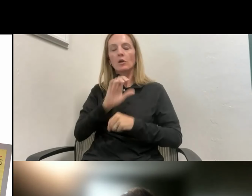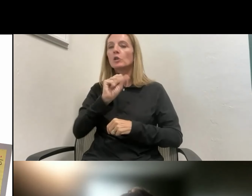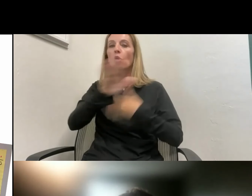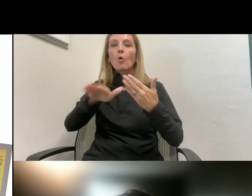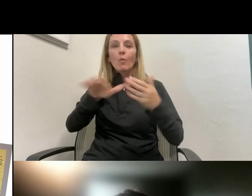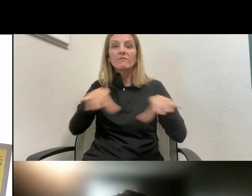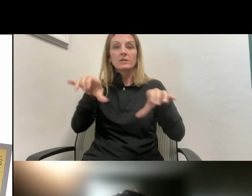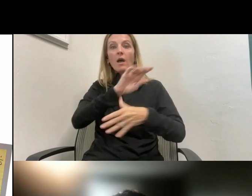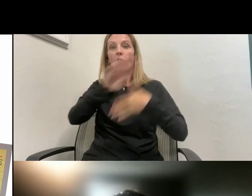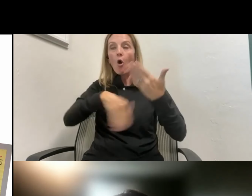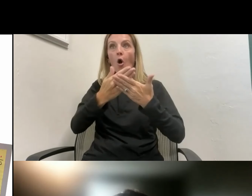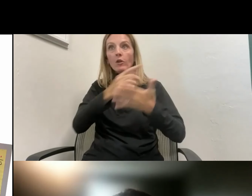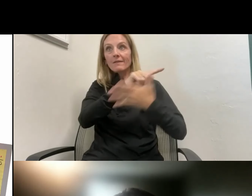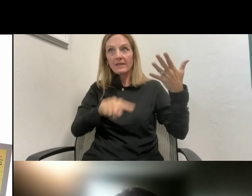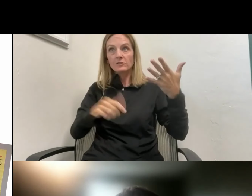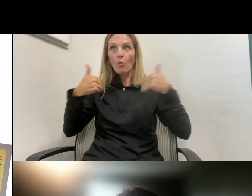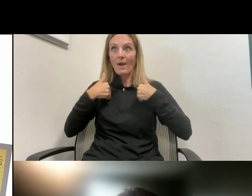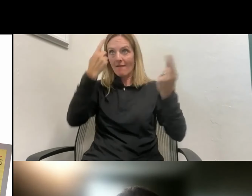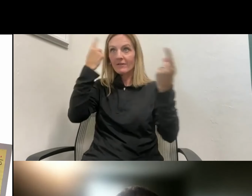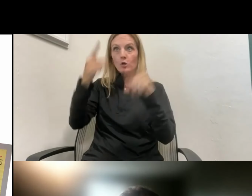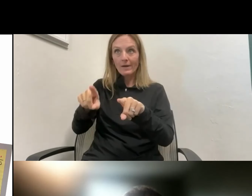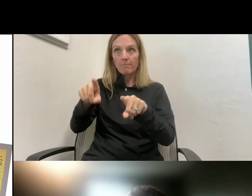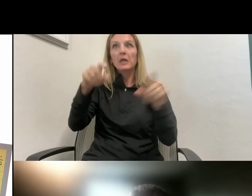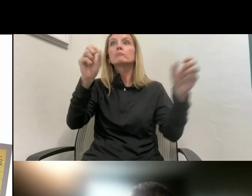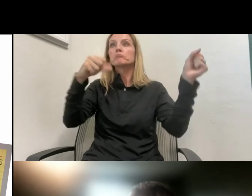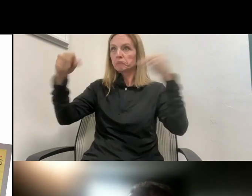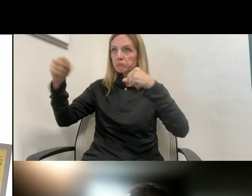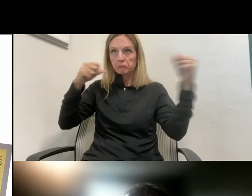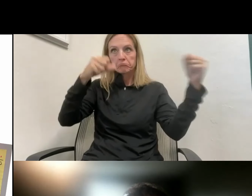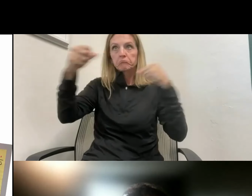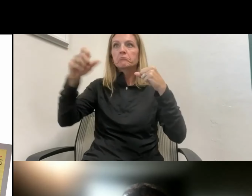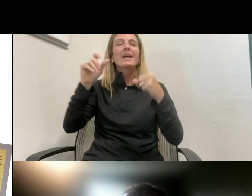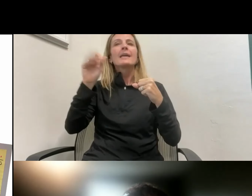collective agreement. What do we do if people don't follow the agreement? You can maybe tap in